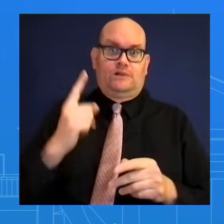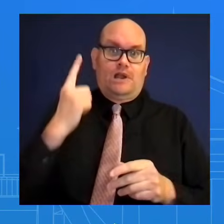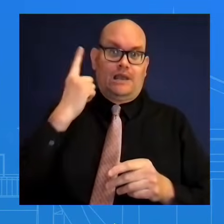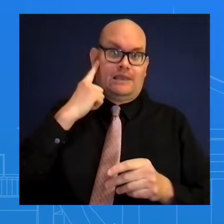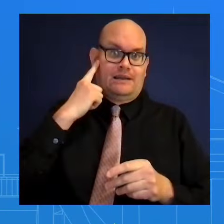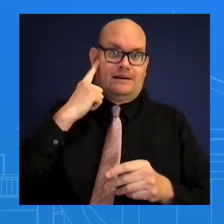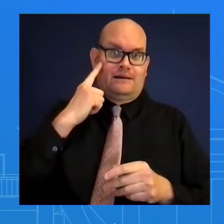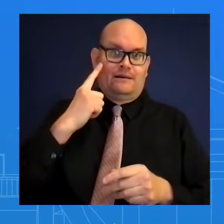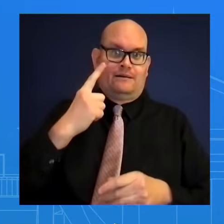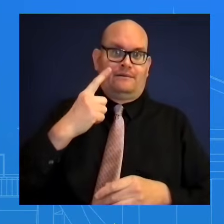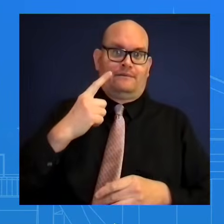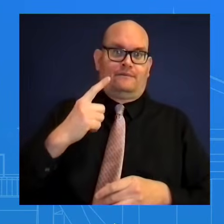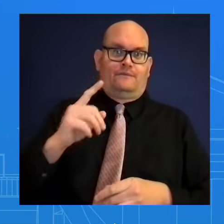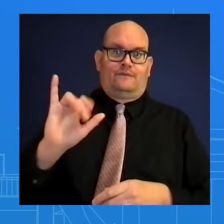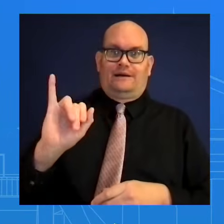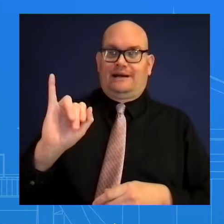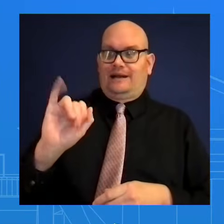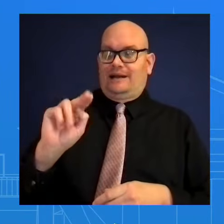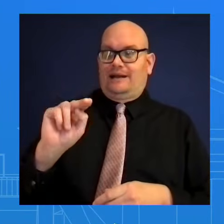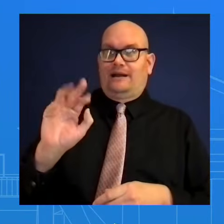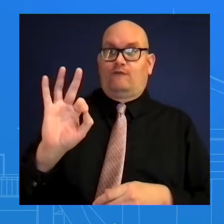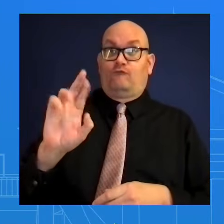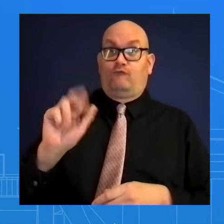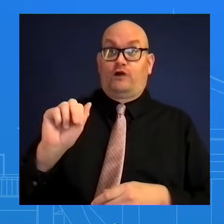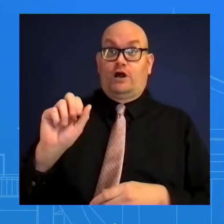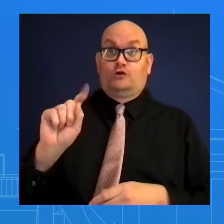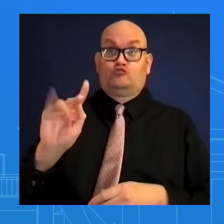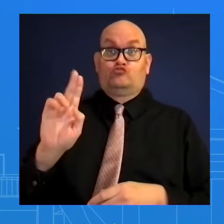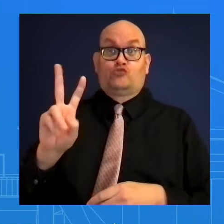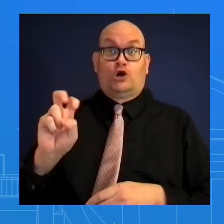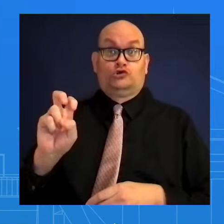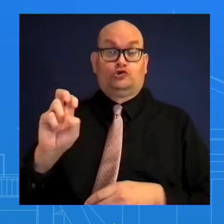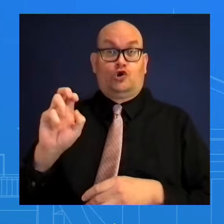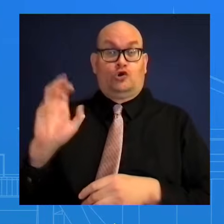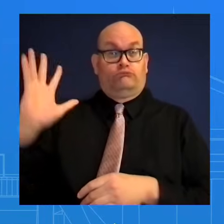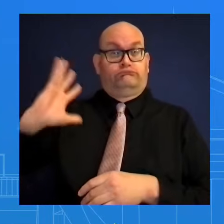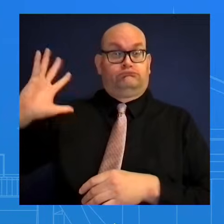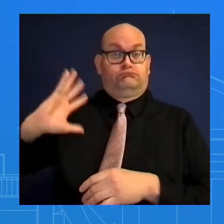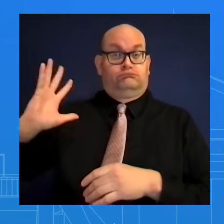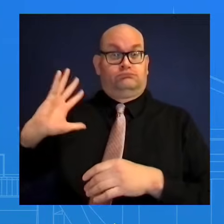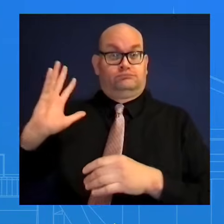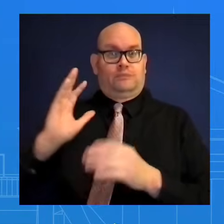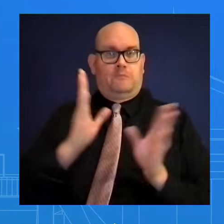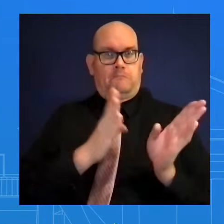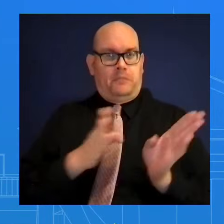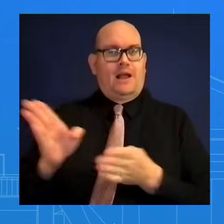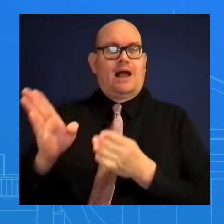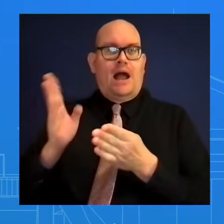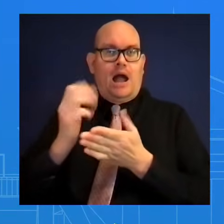I mean, if you look at the Inflation Reduction Act, for example, it is going to help lower costs for families -- healthcare costs.